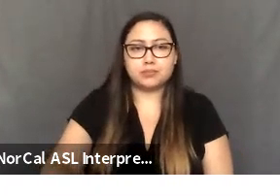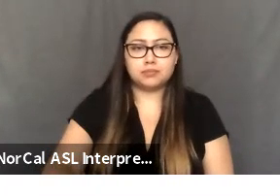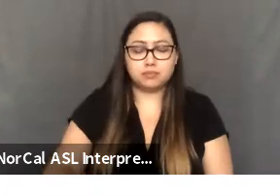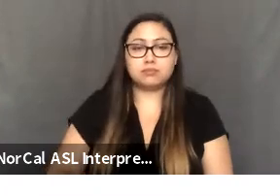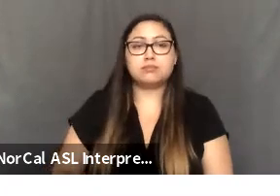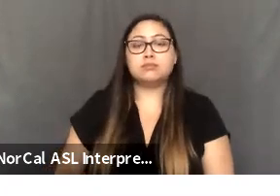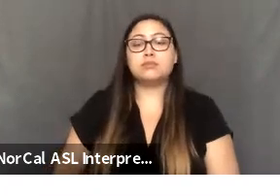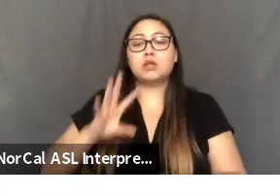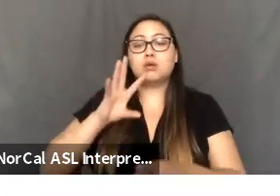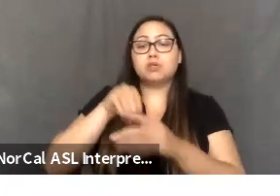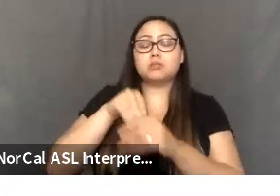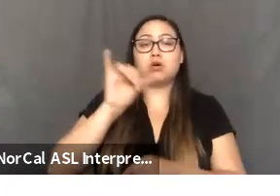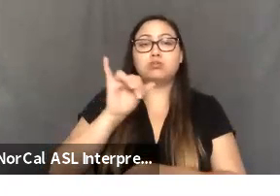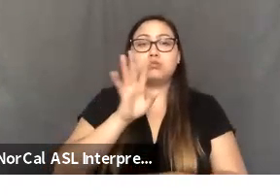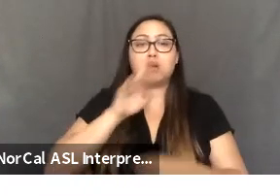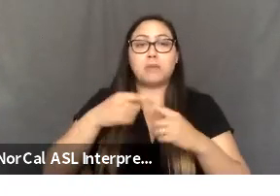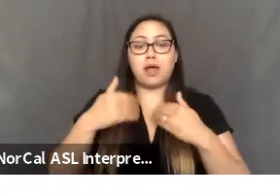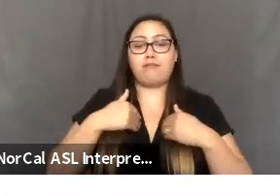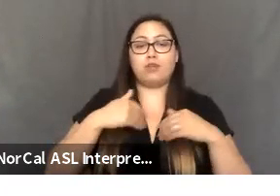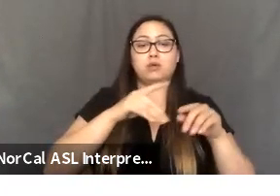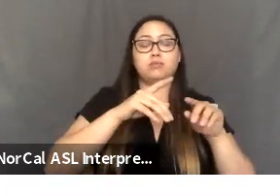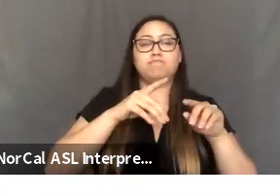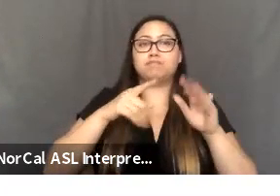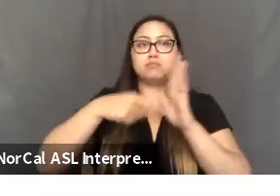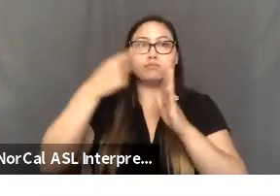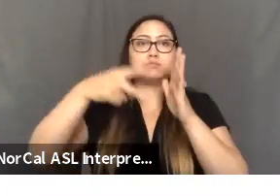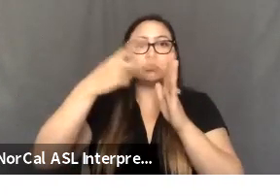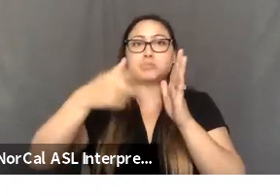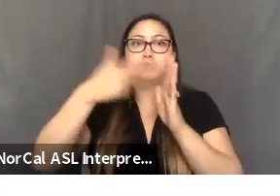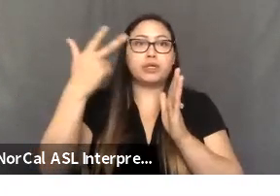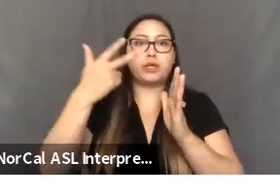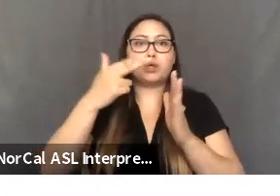about having multiple roles. And this, again, we talked about at the beginning of the presentation,